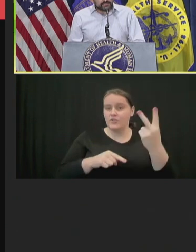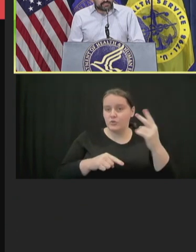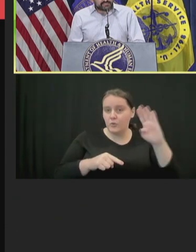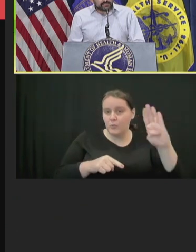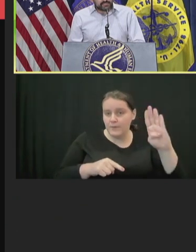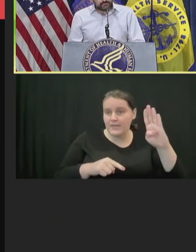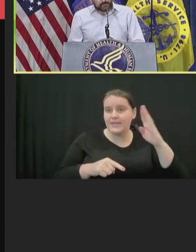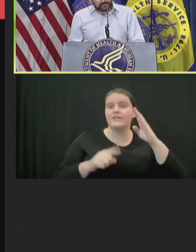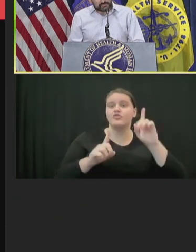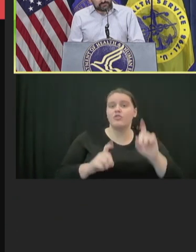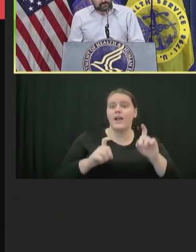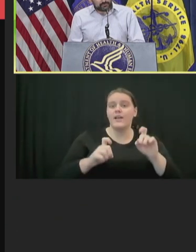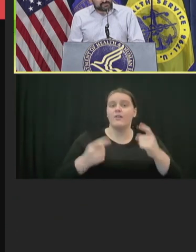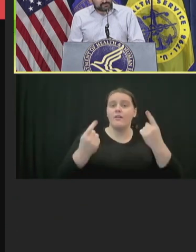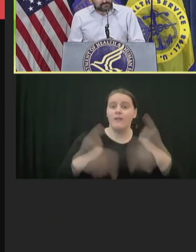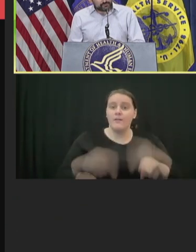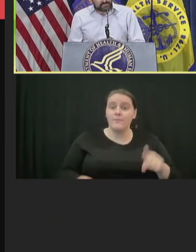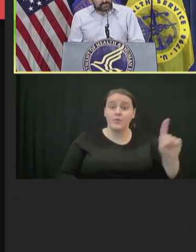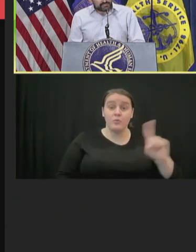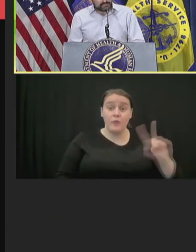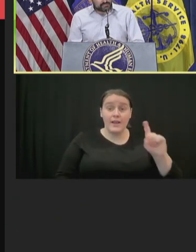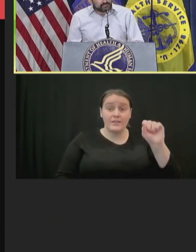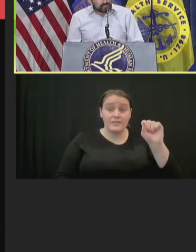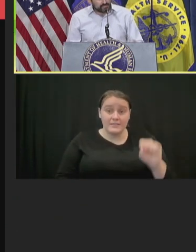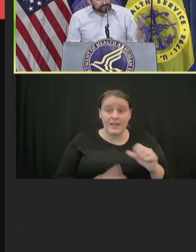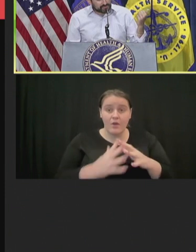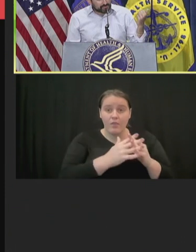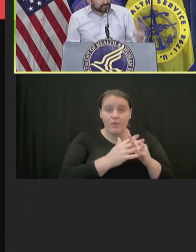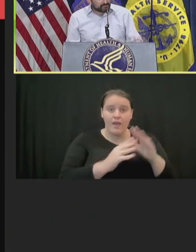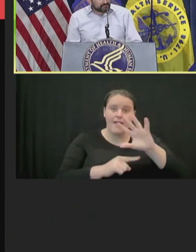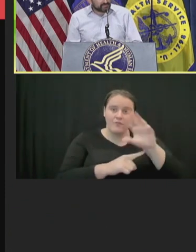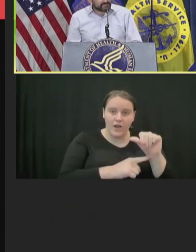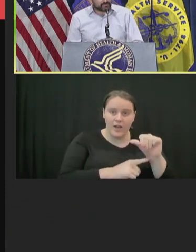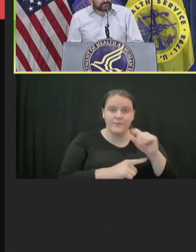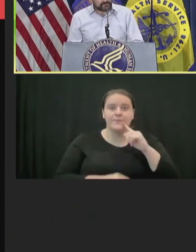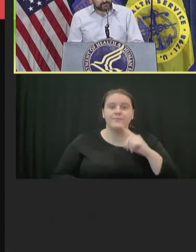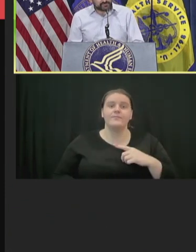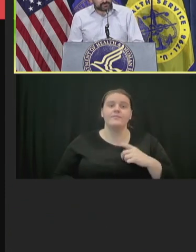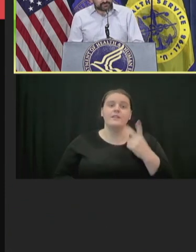That study published final results in 2019, and I'm showing you a summary of those results from